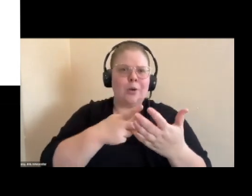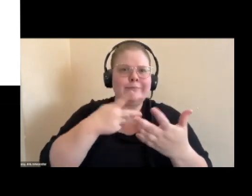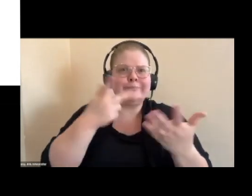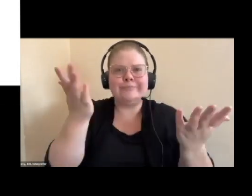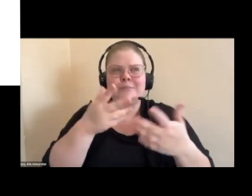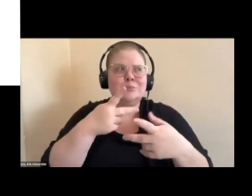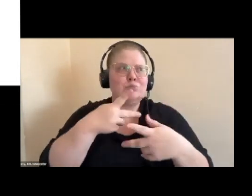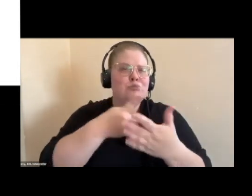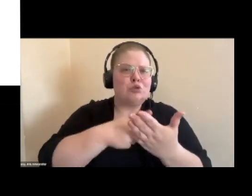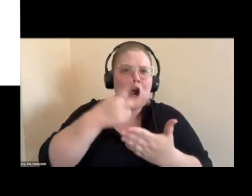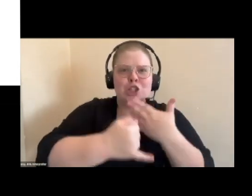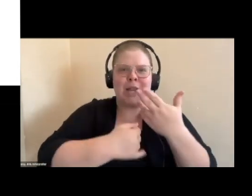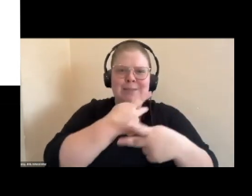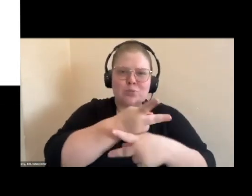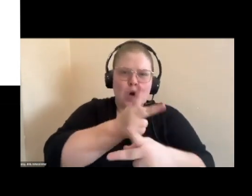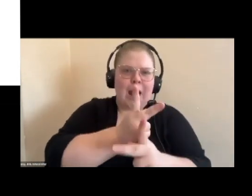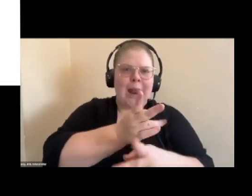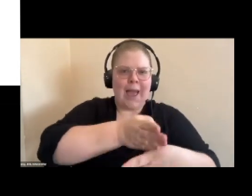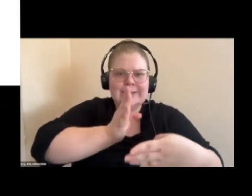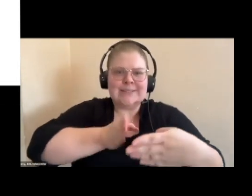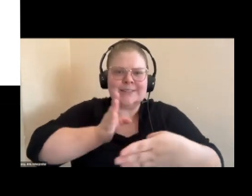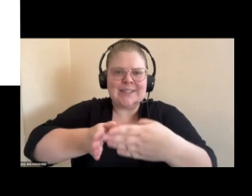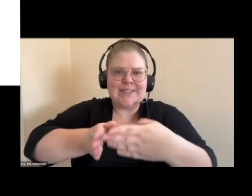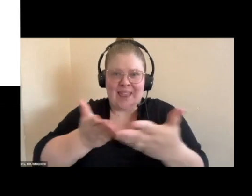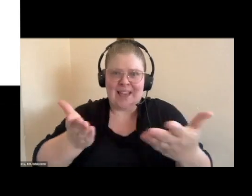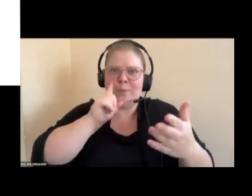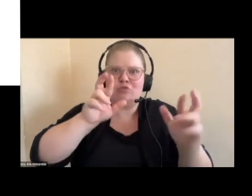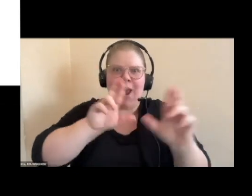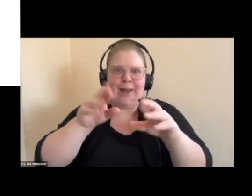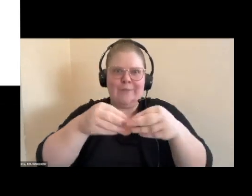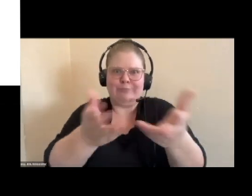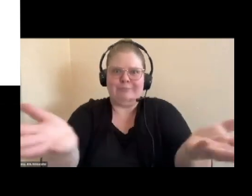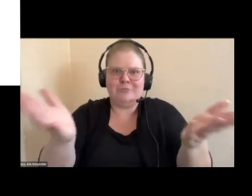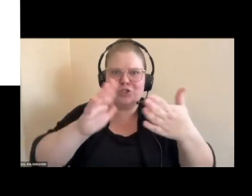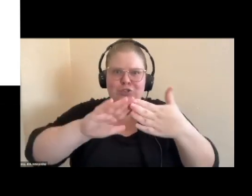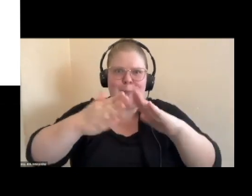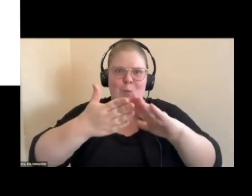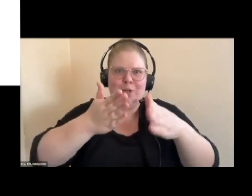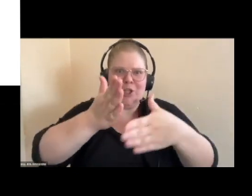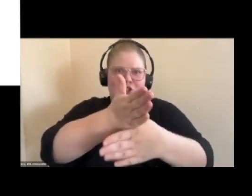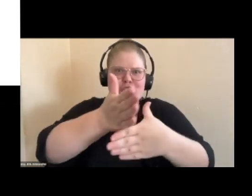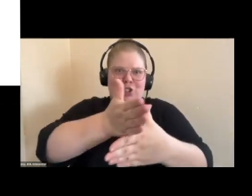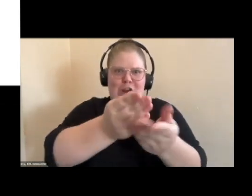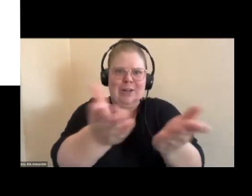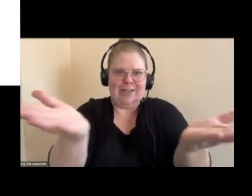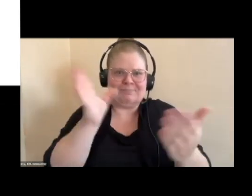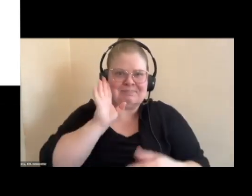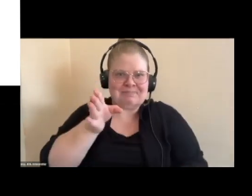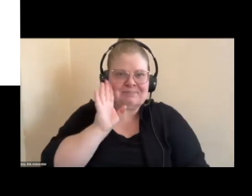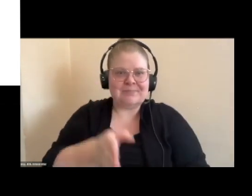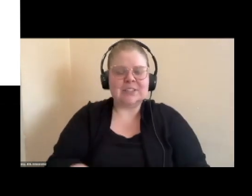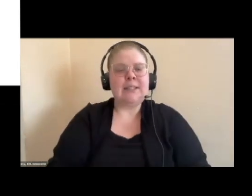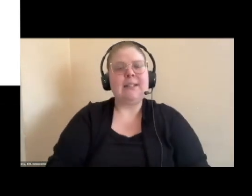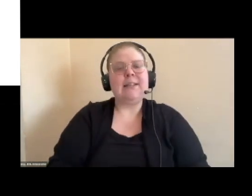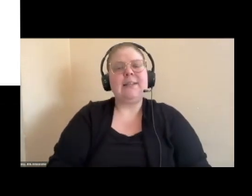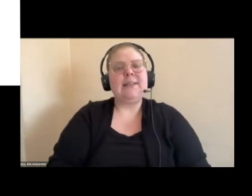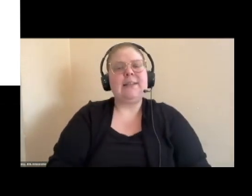that we'll be sharing with the community. I think this study is going to be the foundation for,